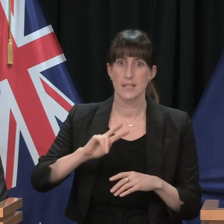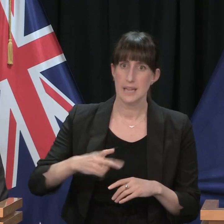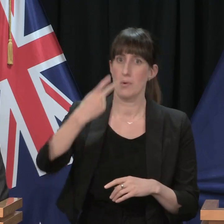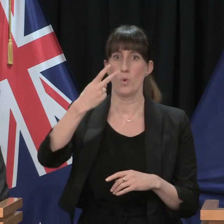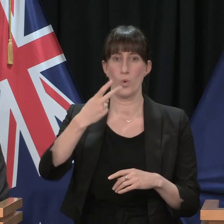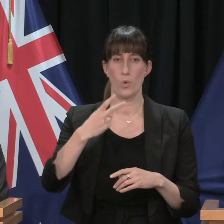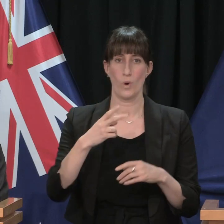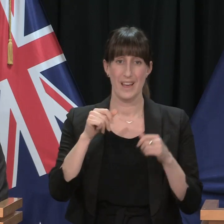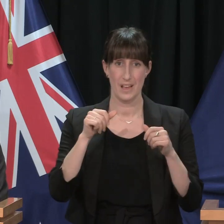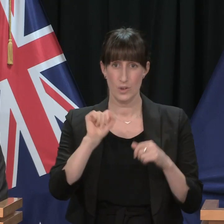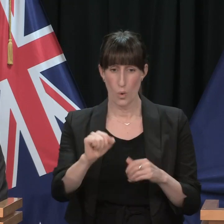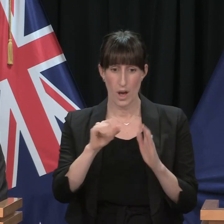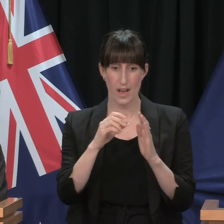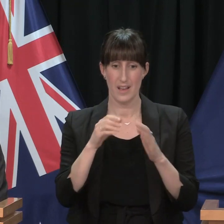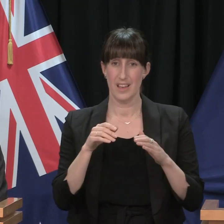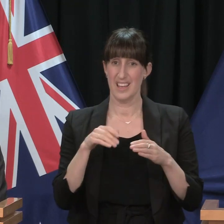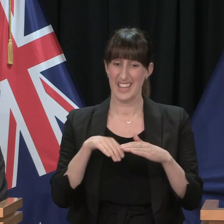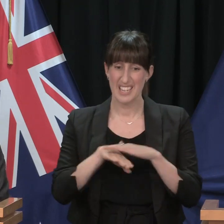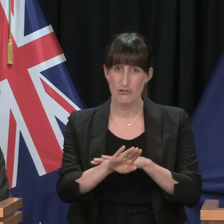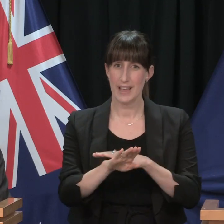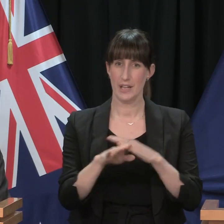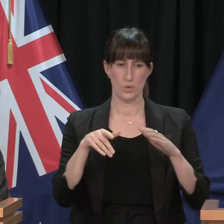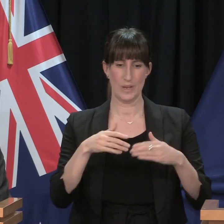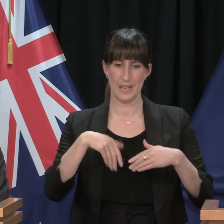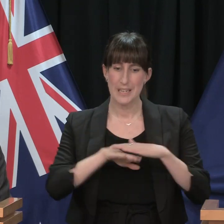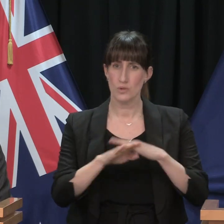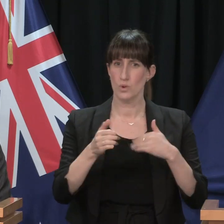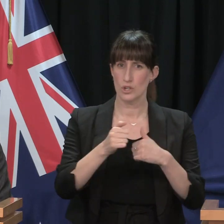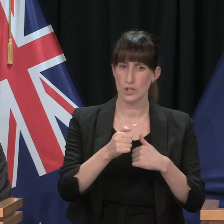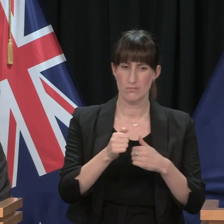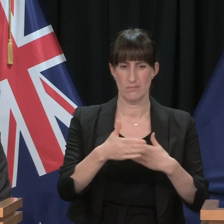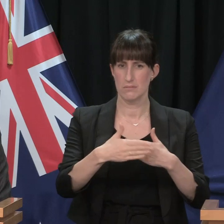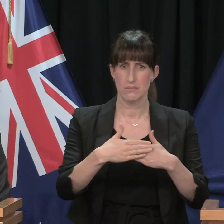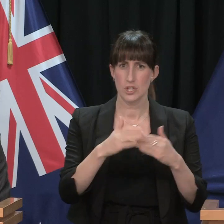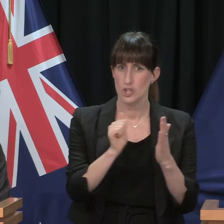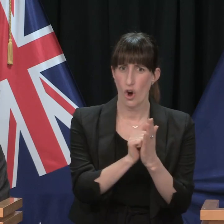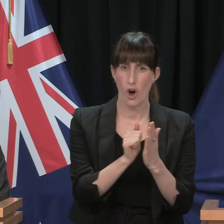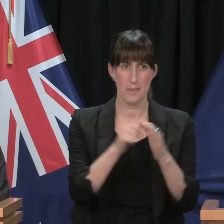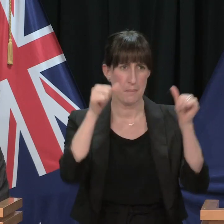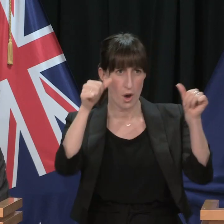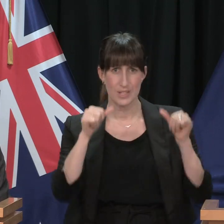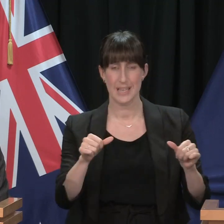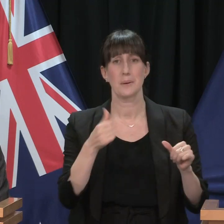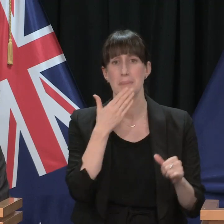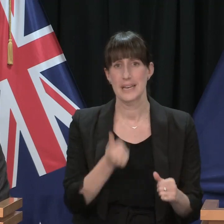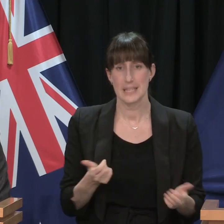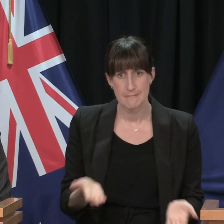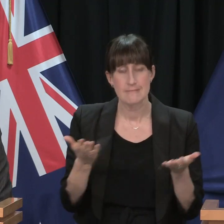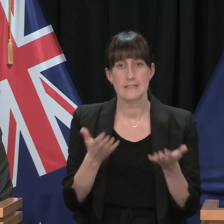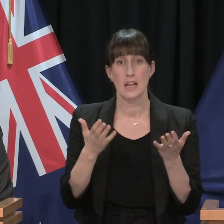to ensure they have got QR posters up in the entranceways and wherever people will see